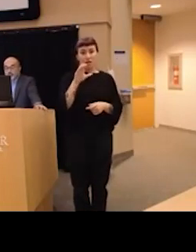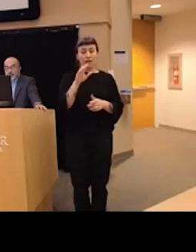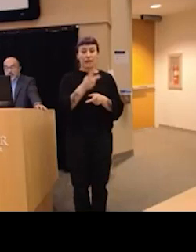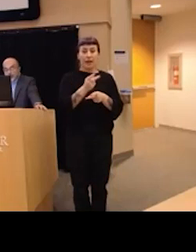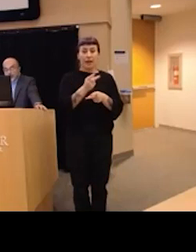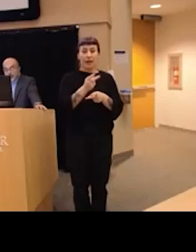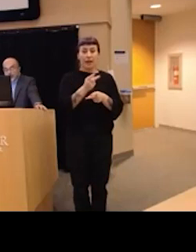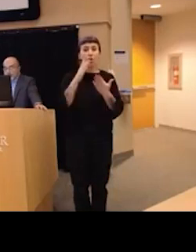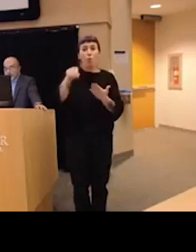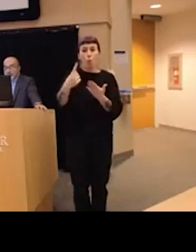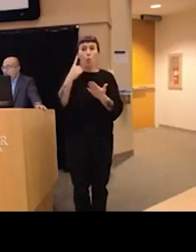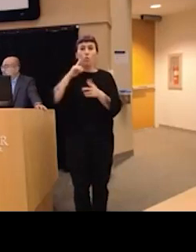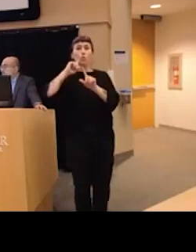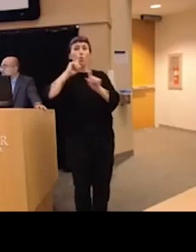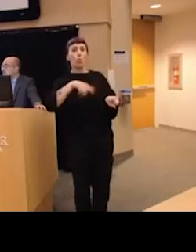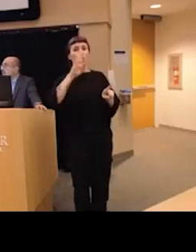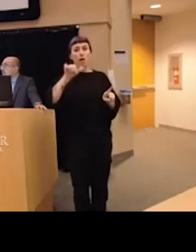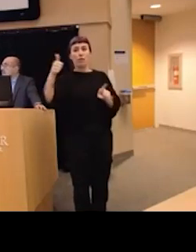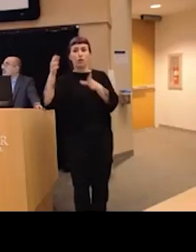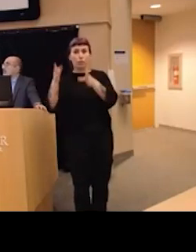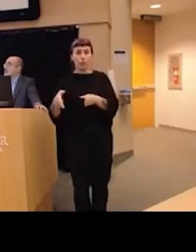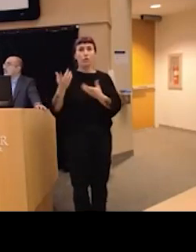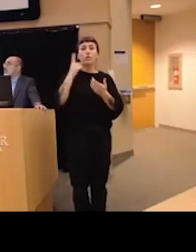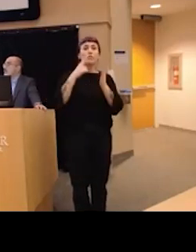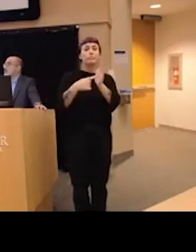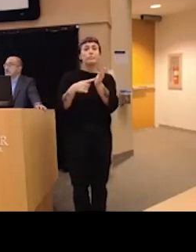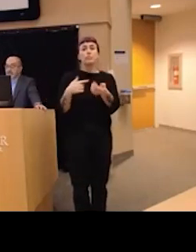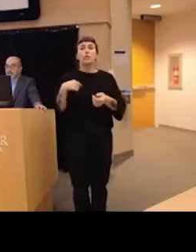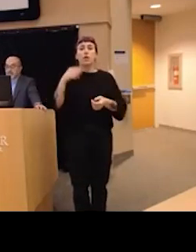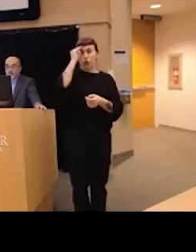provided only as ordered by somebody else so an example is a neur surgeon orders a diagnostic